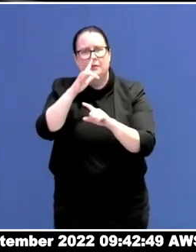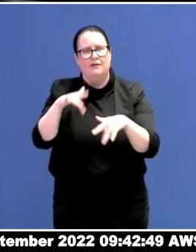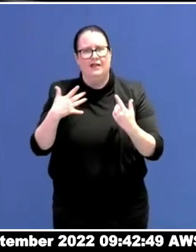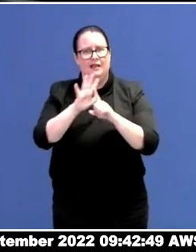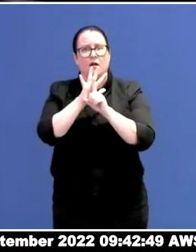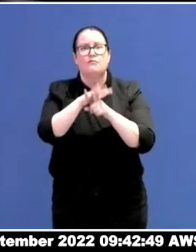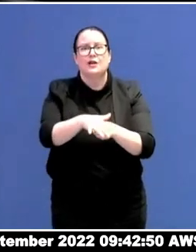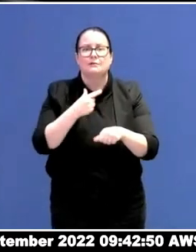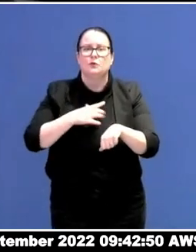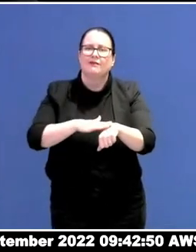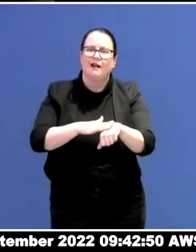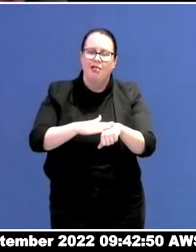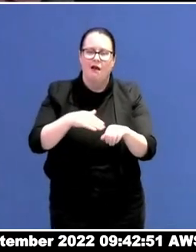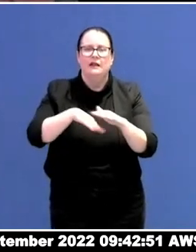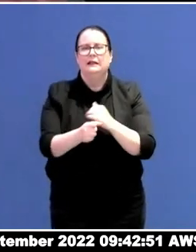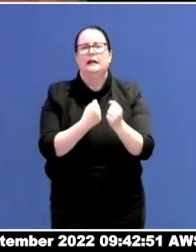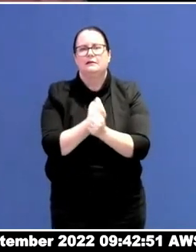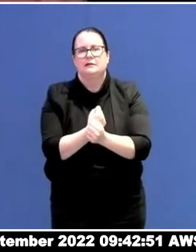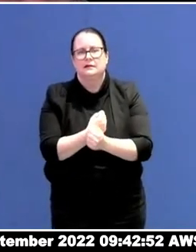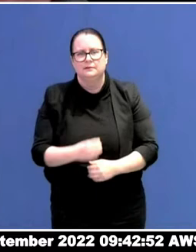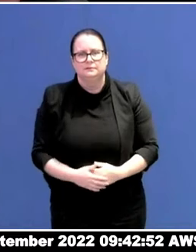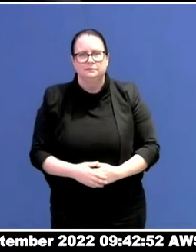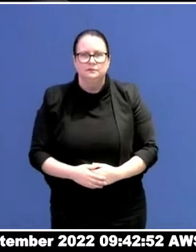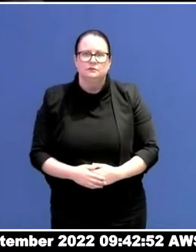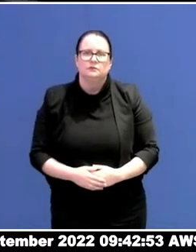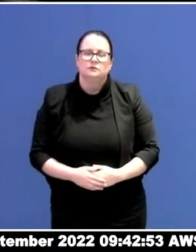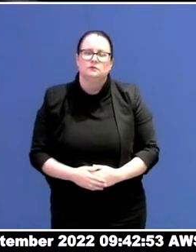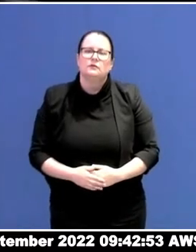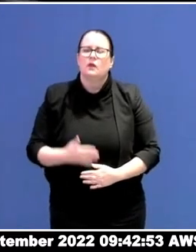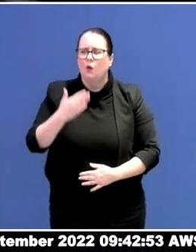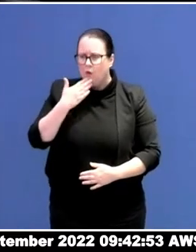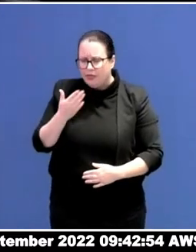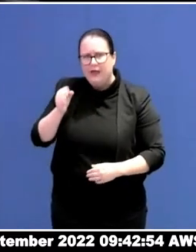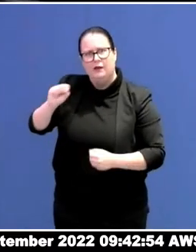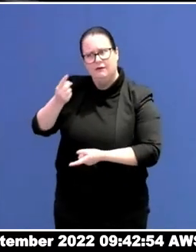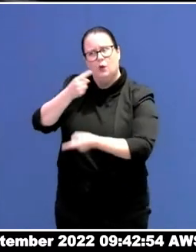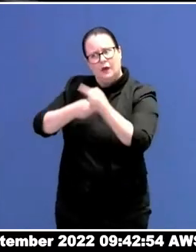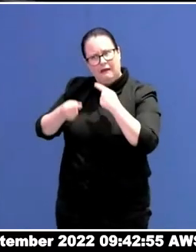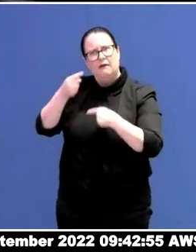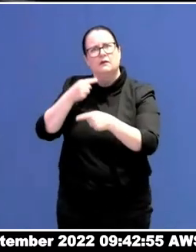Thank you for that information, Mr Griffin, and I would like, on behalf of the